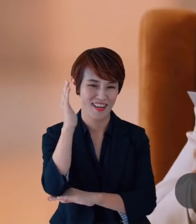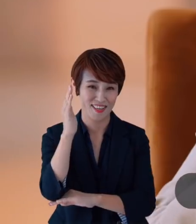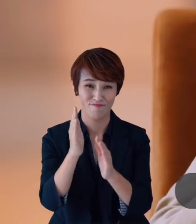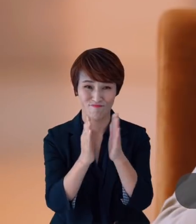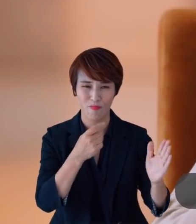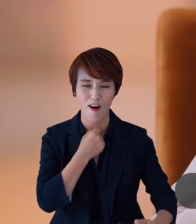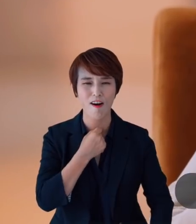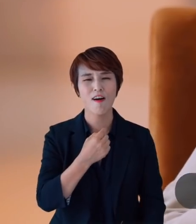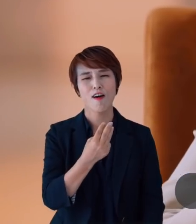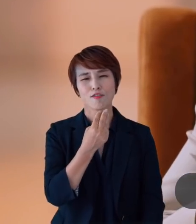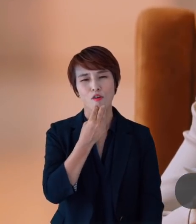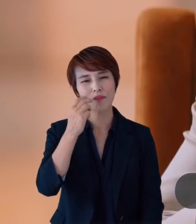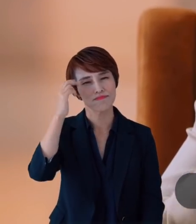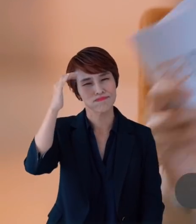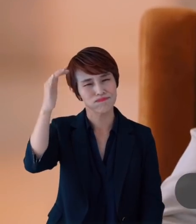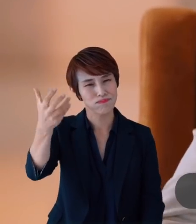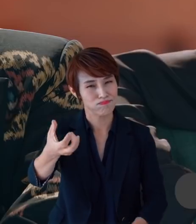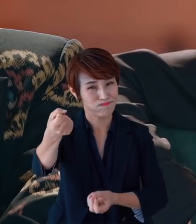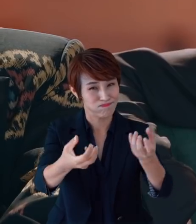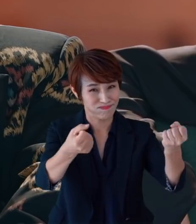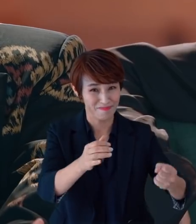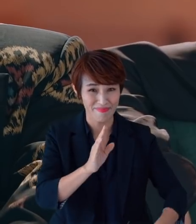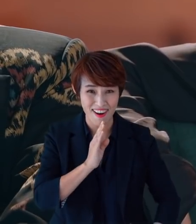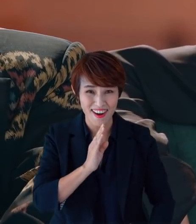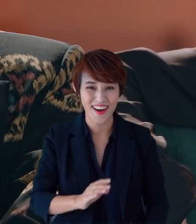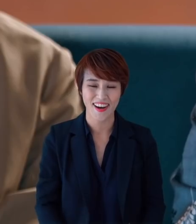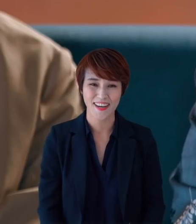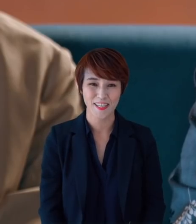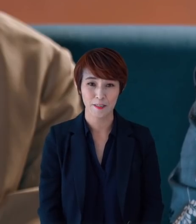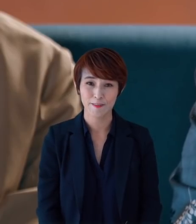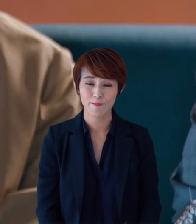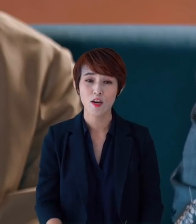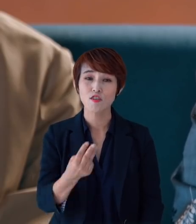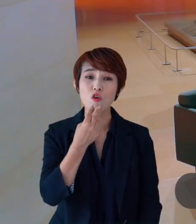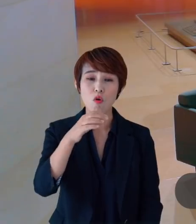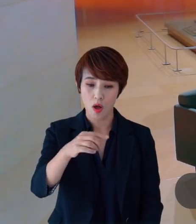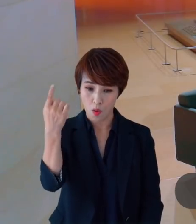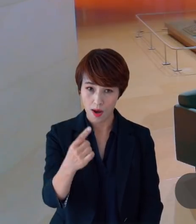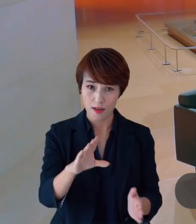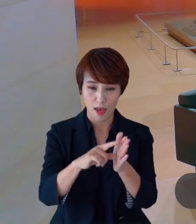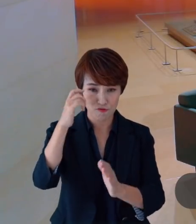Do you have any memories of when you first came to Seoul?